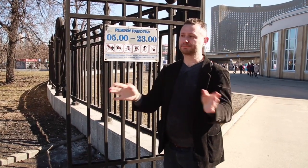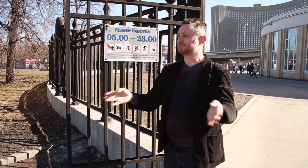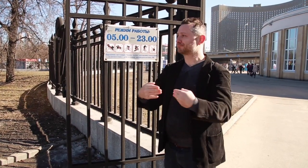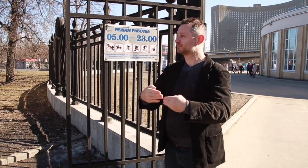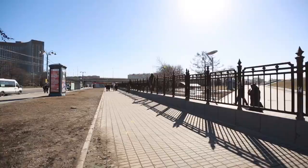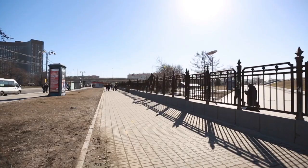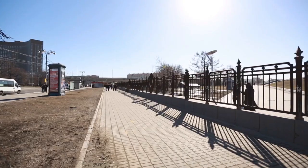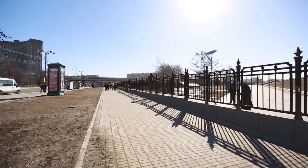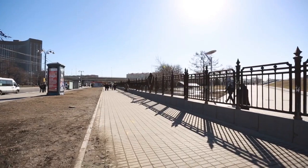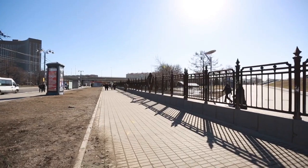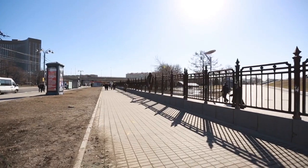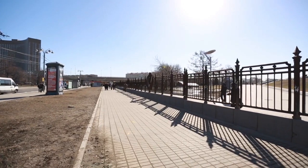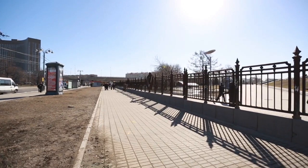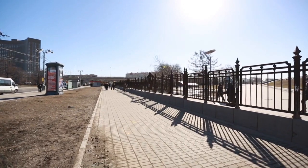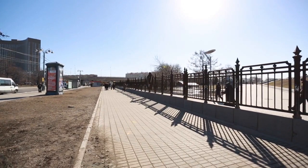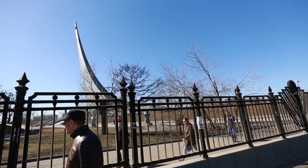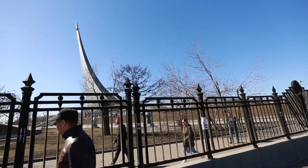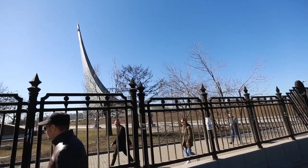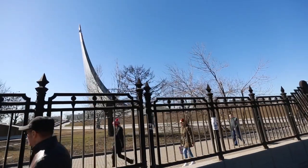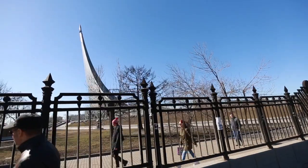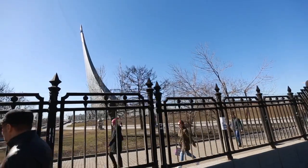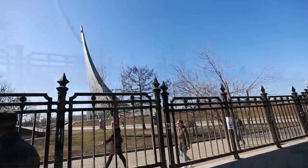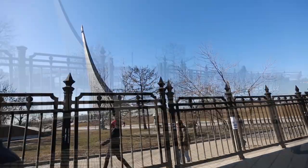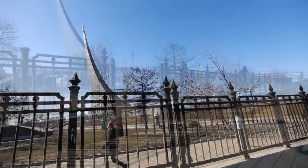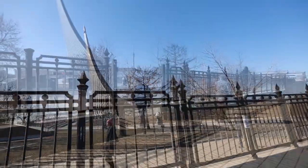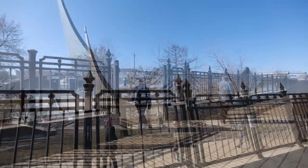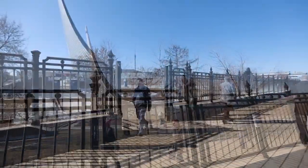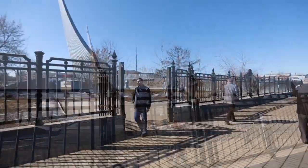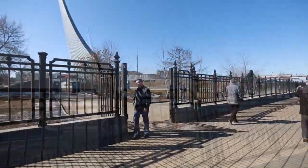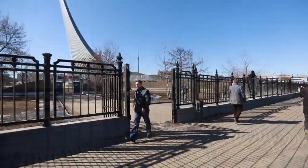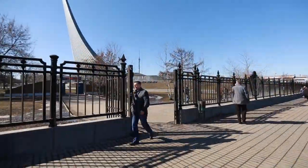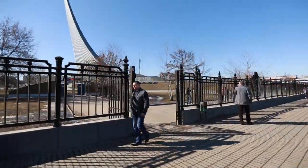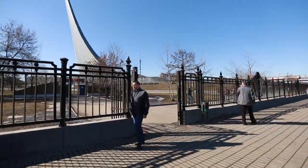away.